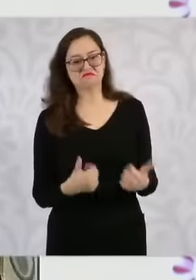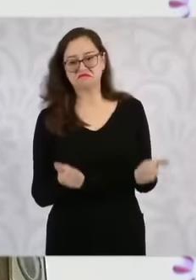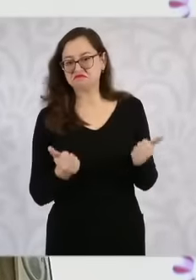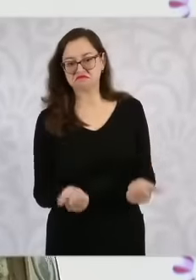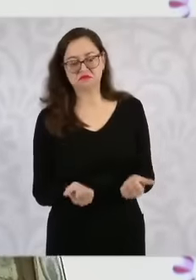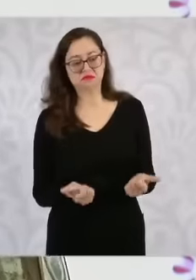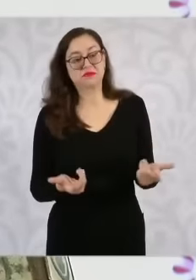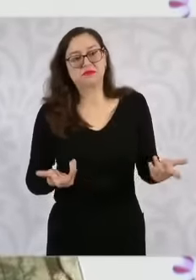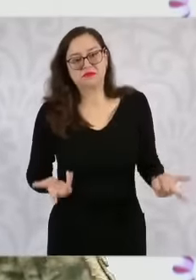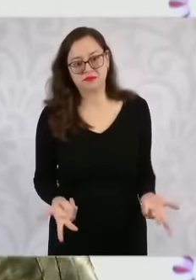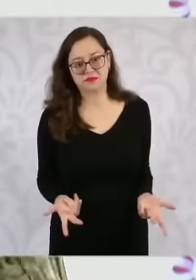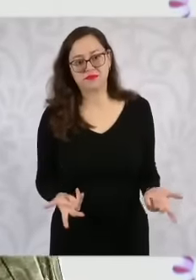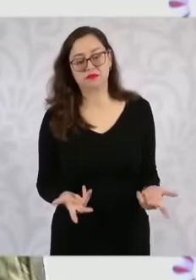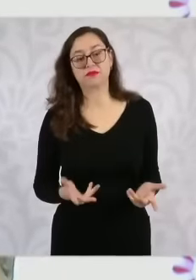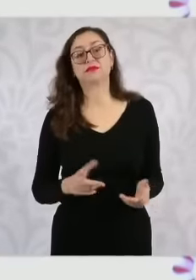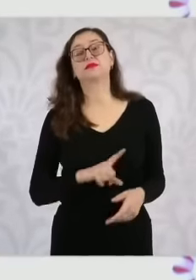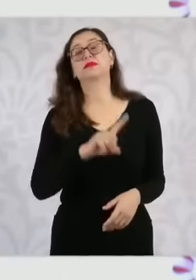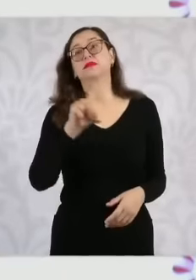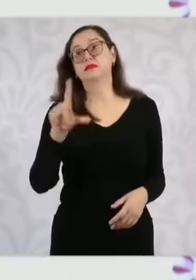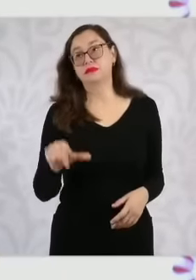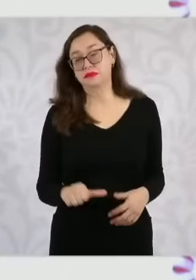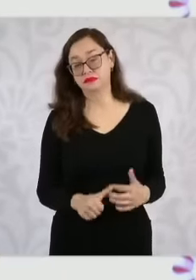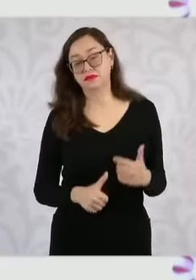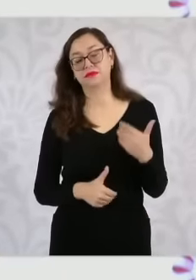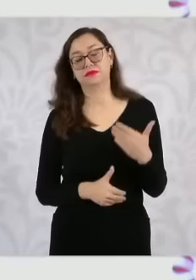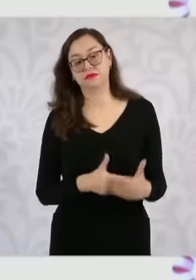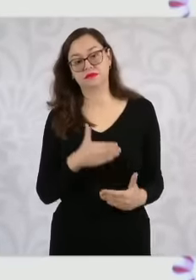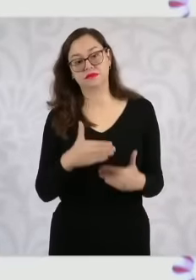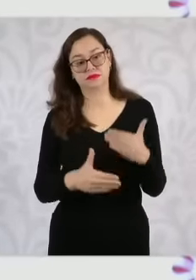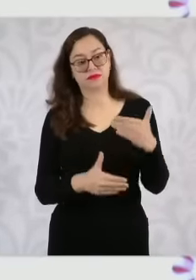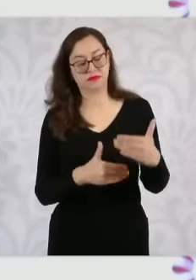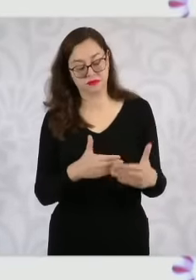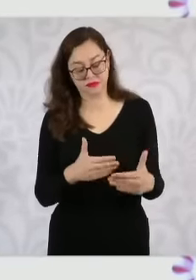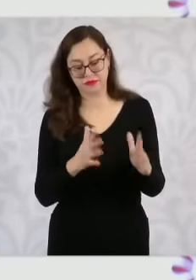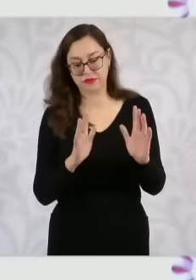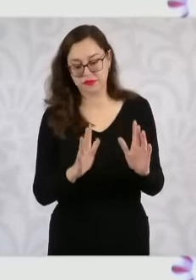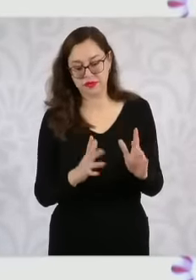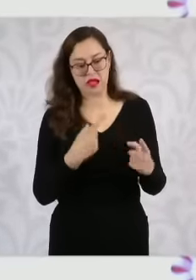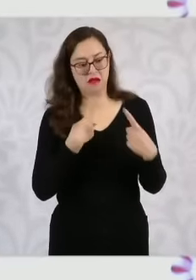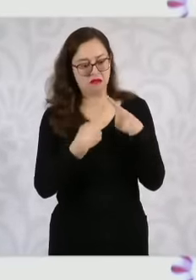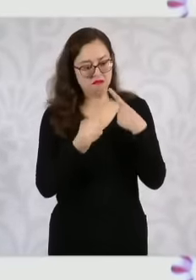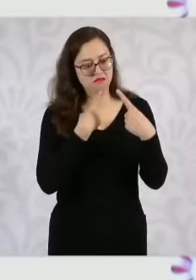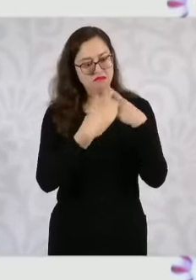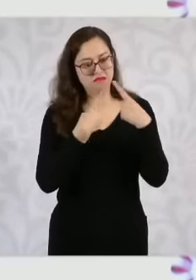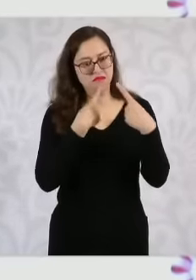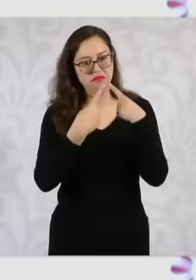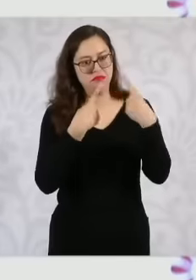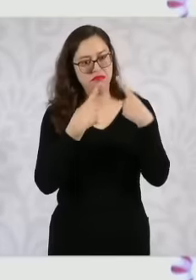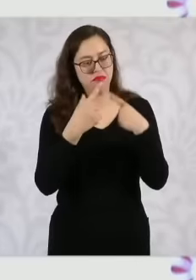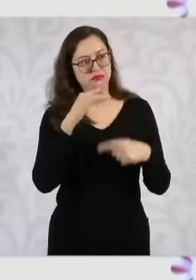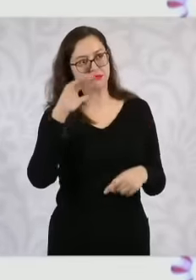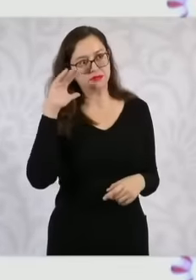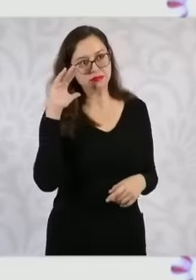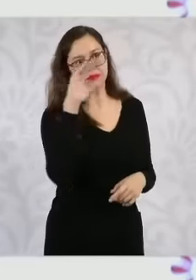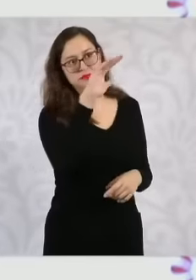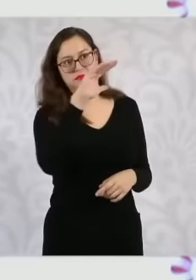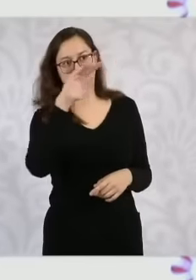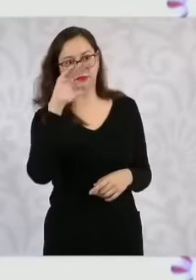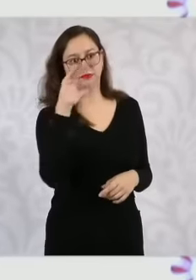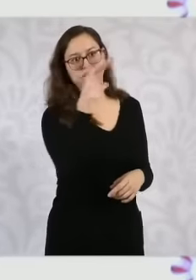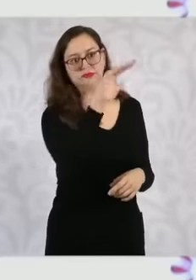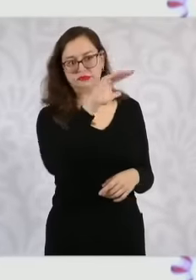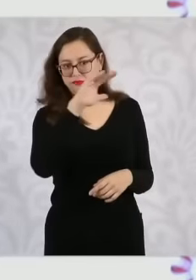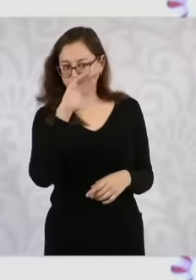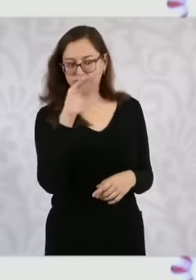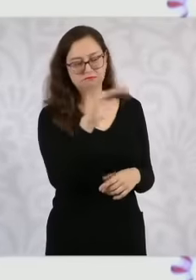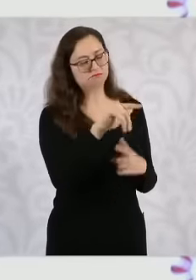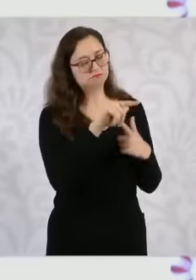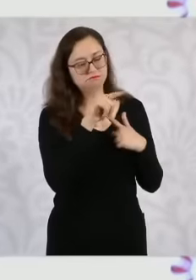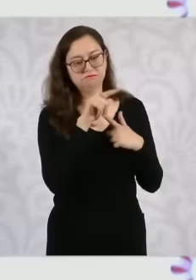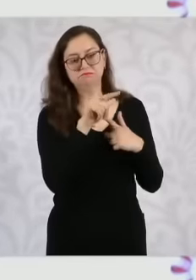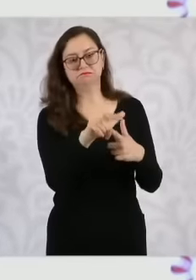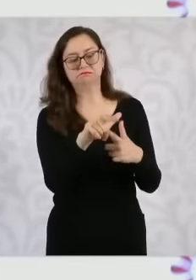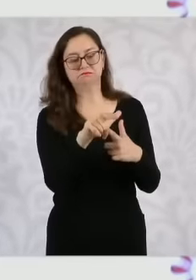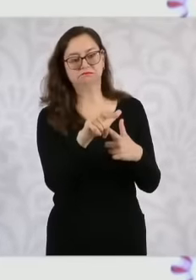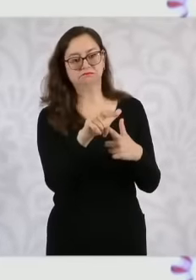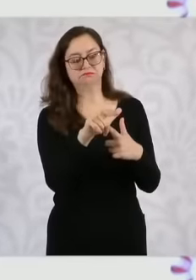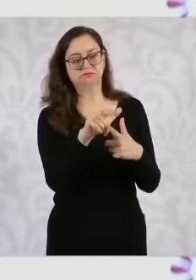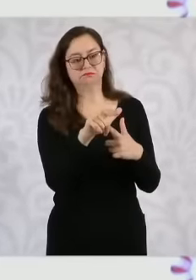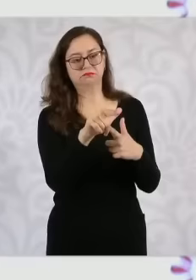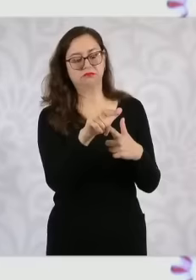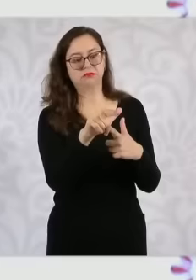the Bicentennial understanding. We believe that for the first time, there is this issue where they are made